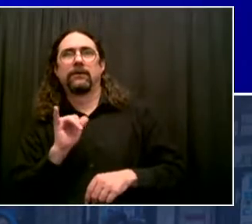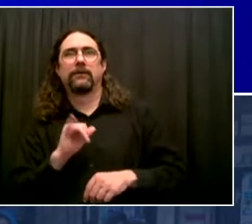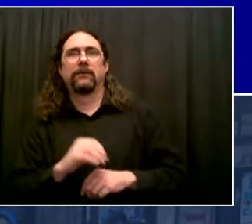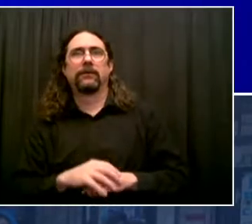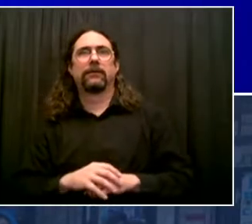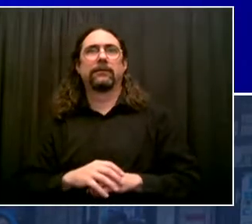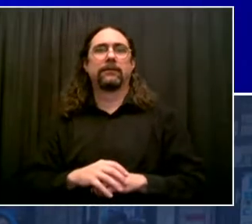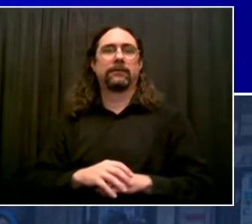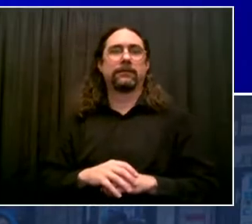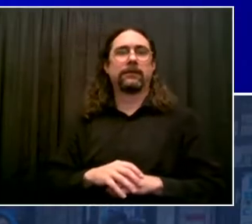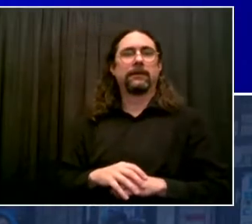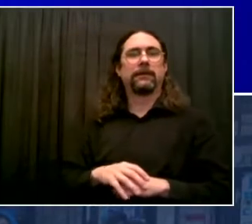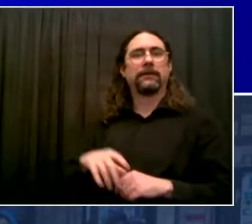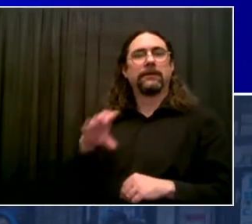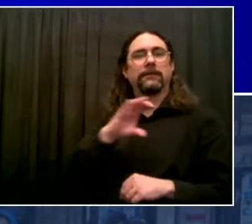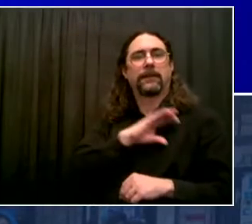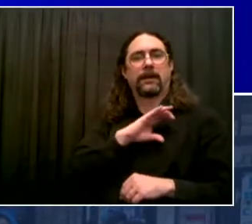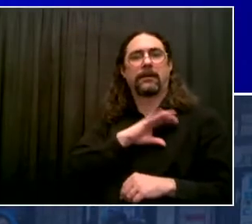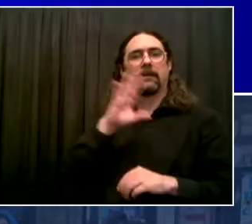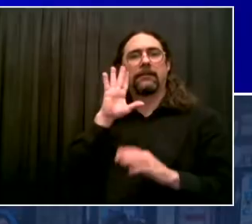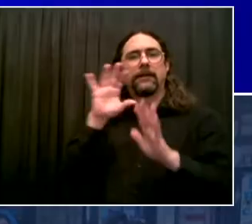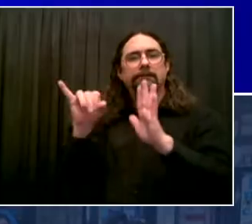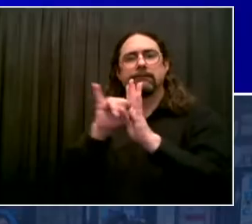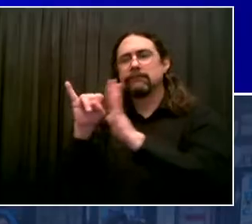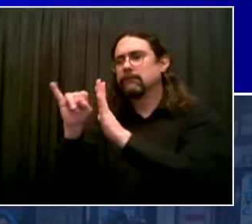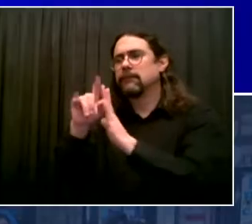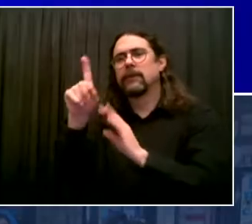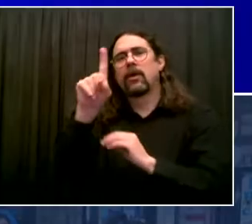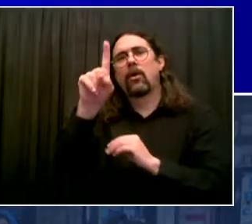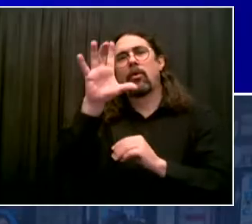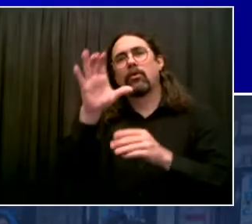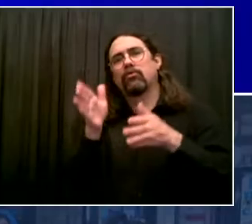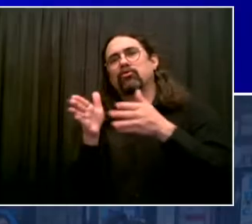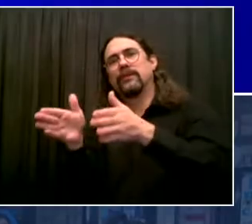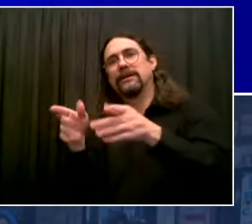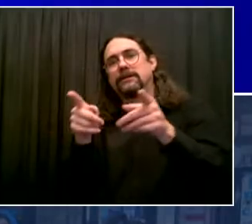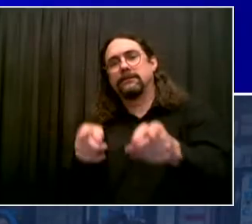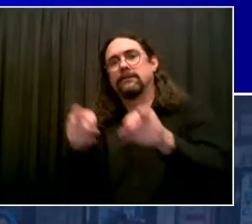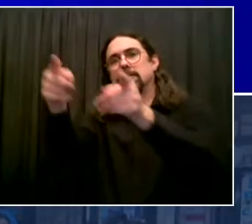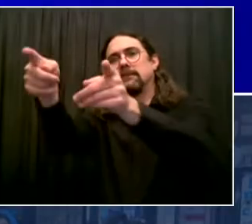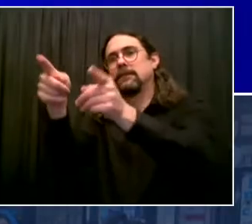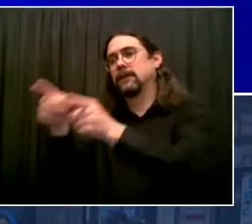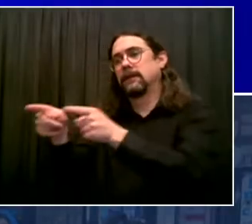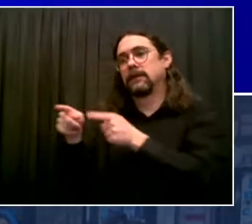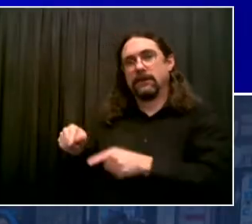MOST INTENSELY. THIS IS THE TOP 100 BLOCKS STRATEGY. FOCUSING OUR OFFICERS LITERALLY